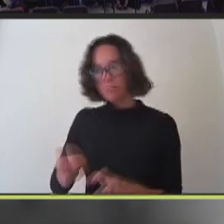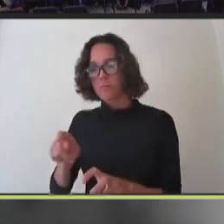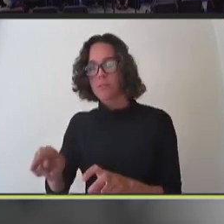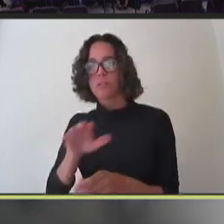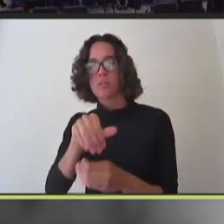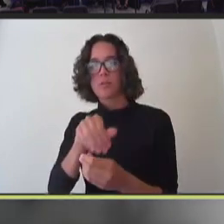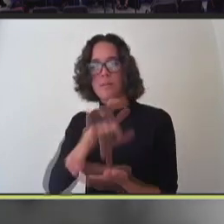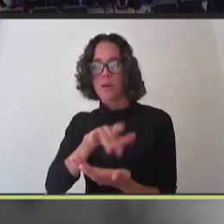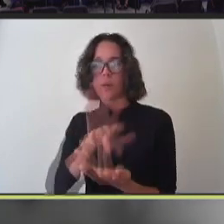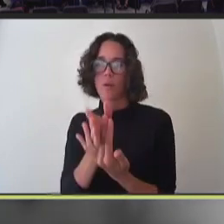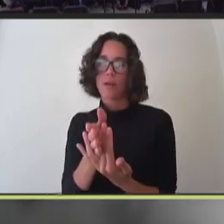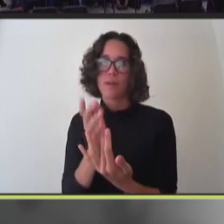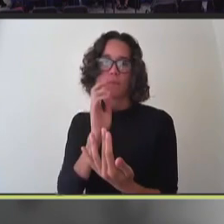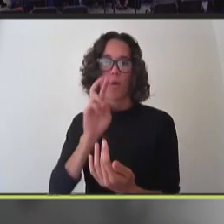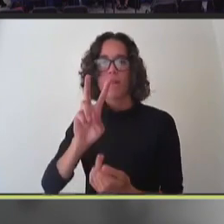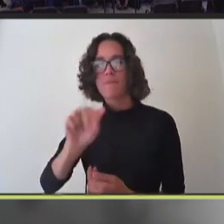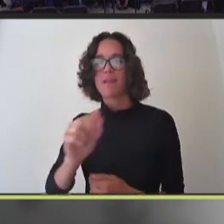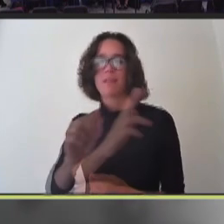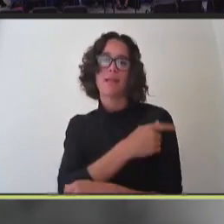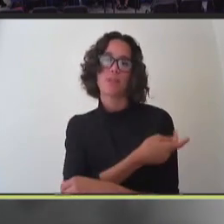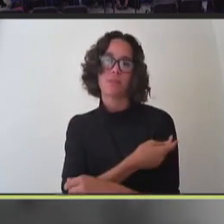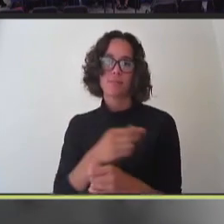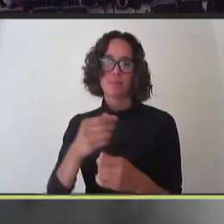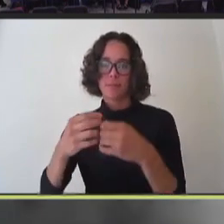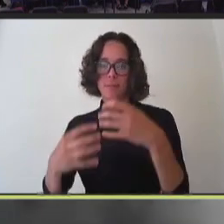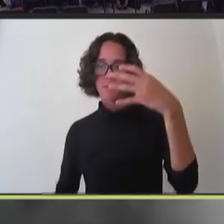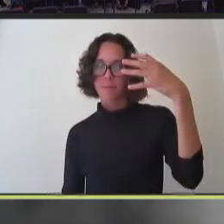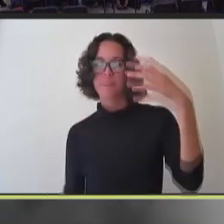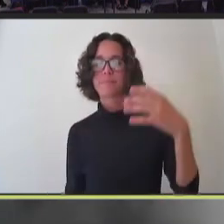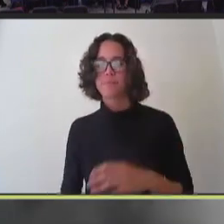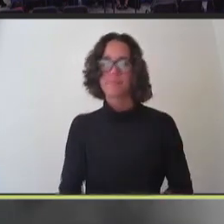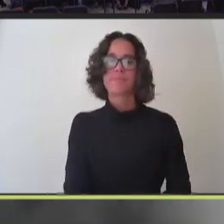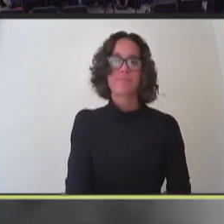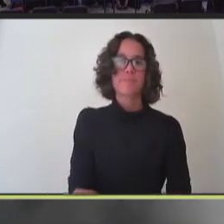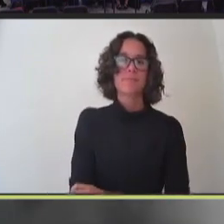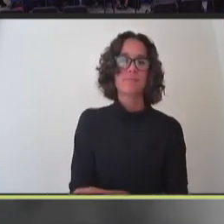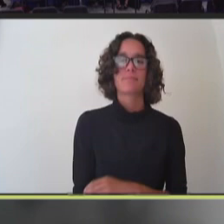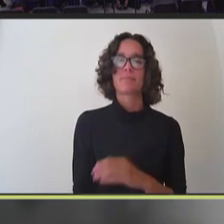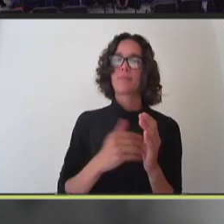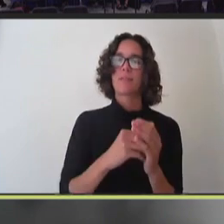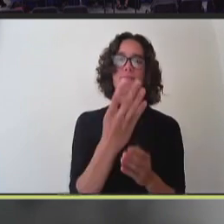So, again, these are the four main functionalities of our immunization